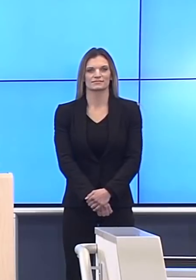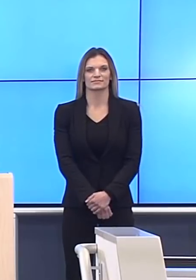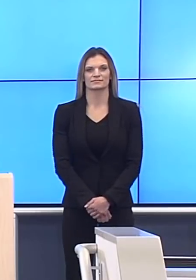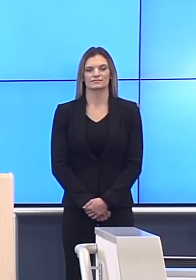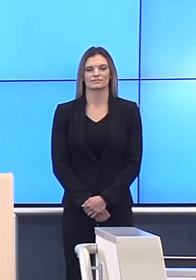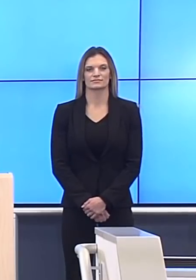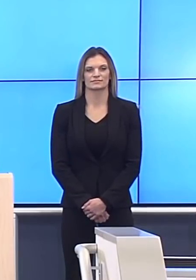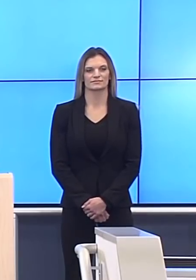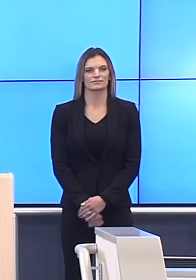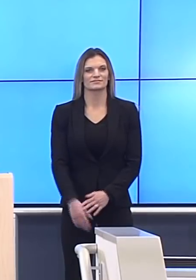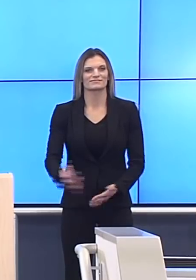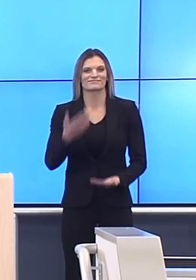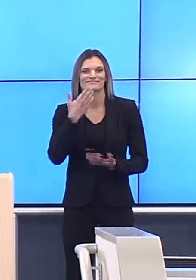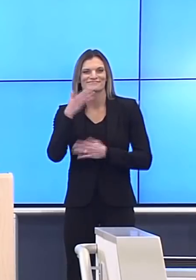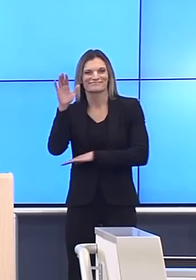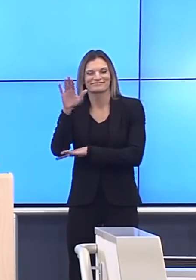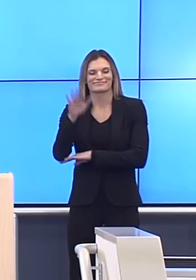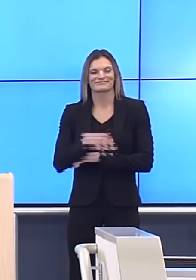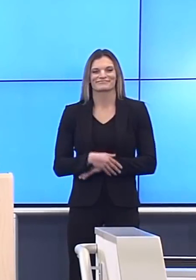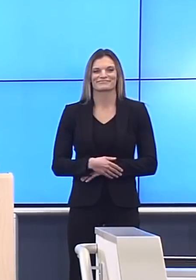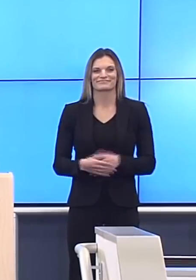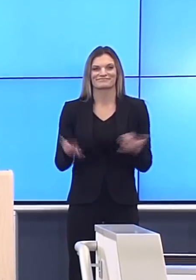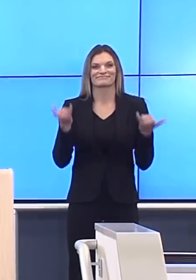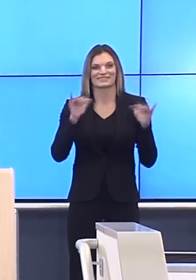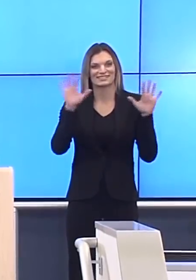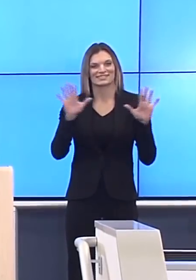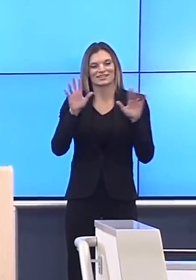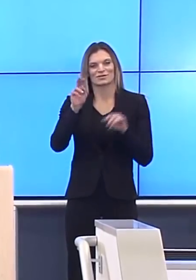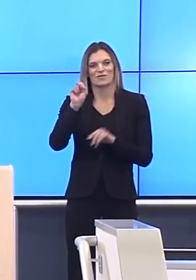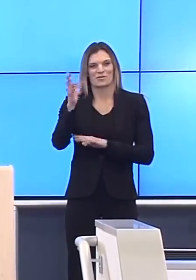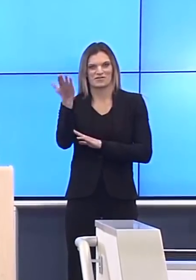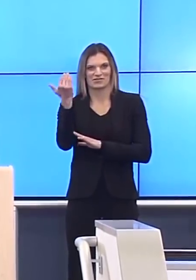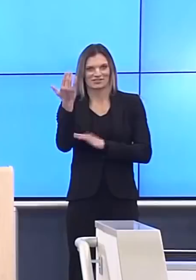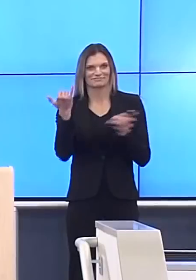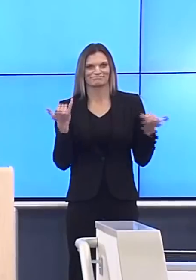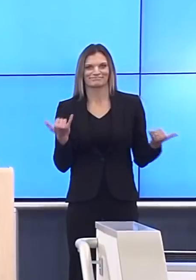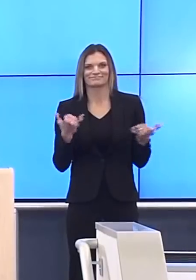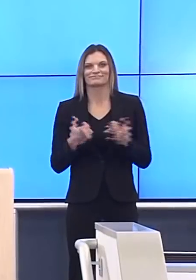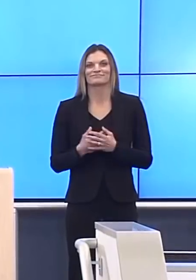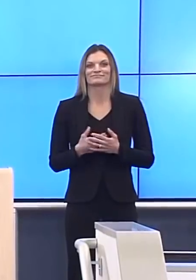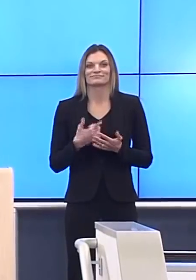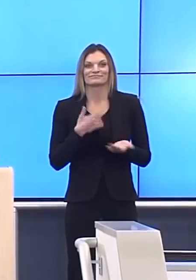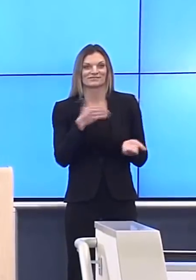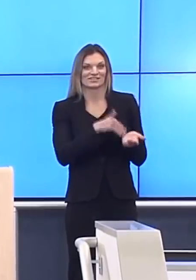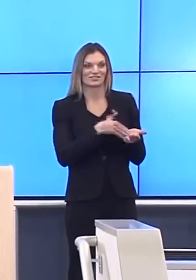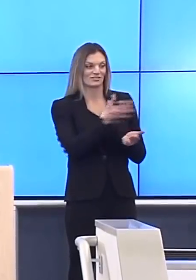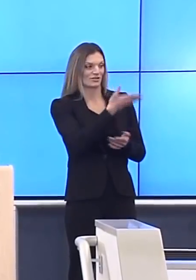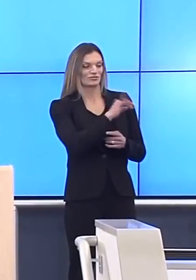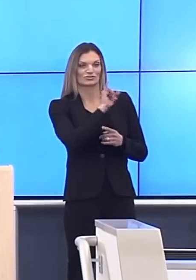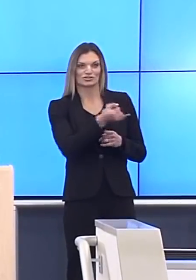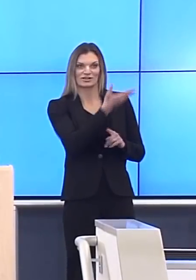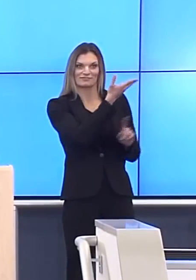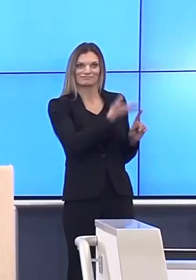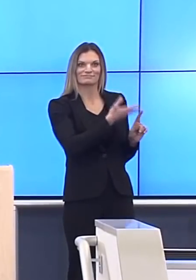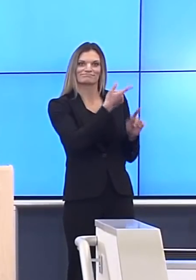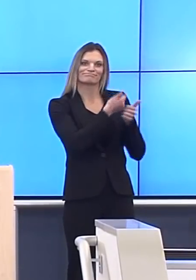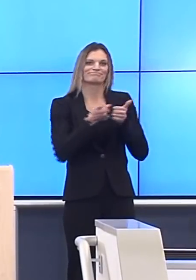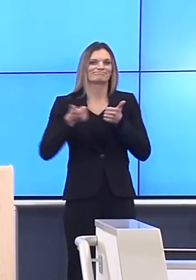BECAUSE OF THE RISING CASES AND DEATHS DUE TO COVID-19. THERE ARE SOME REPORTS THAT RESTRICTIONS COULD BE SIMILAR